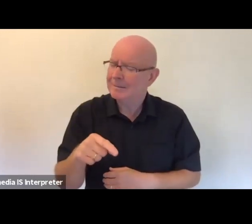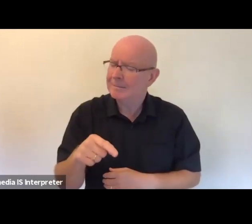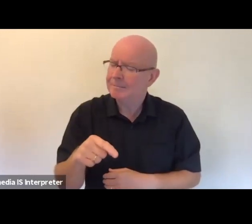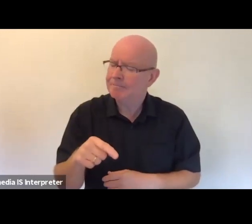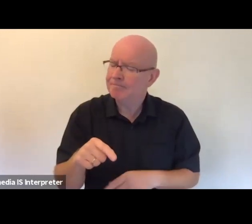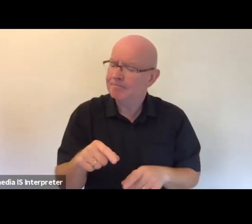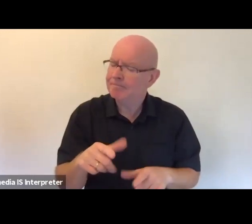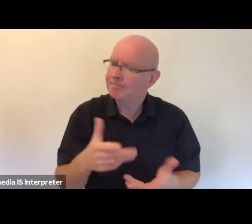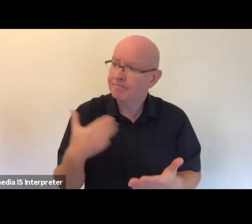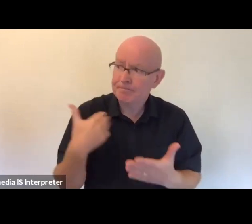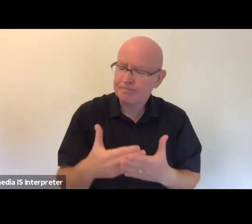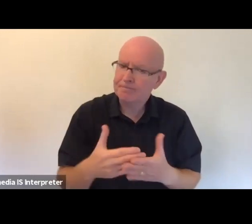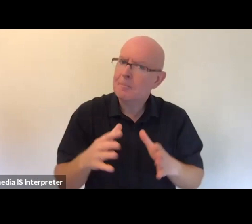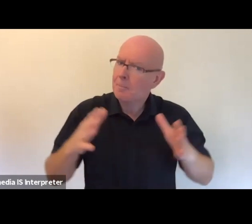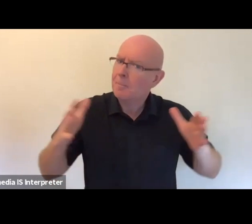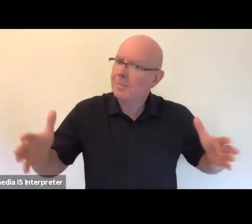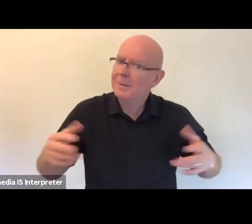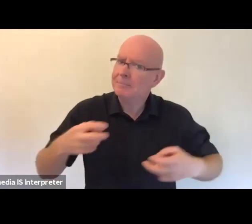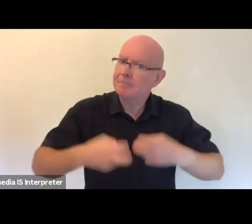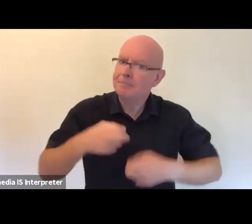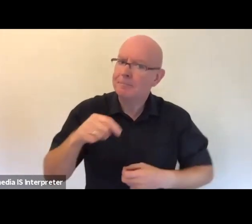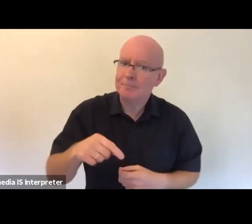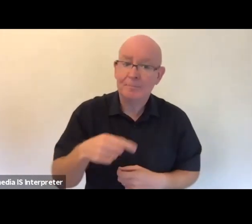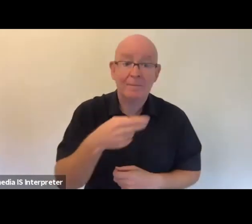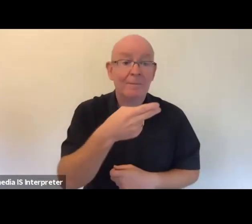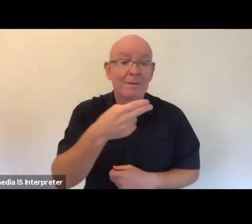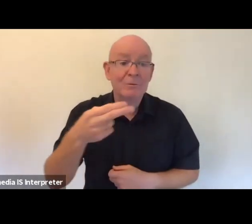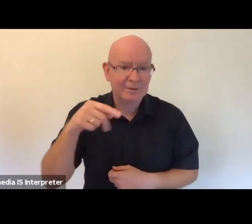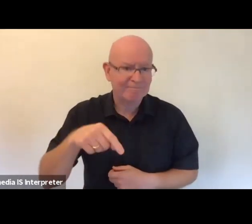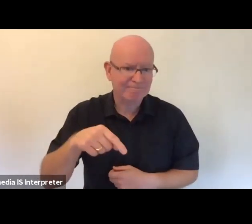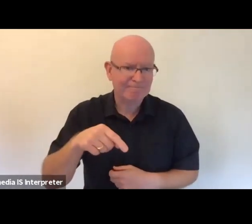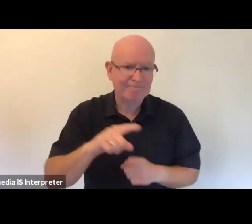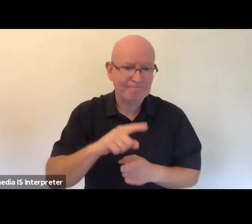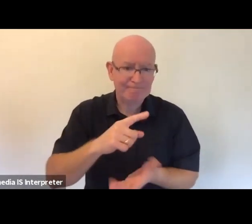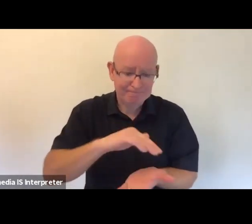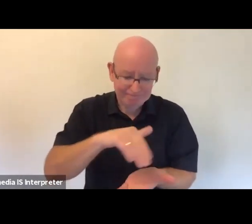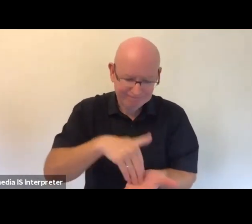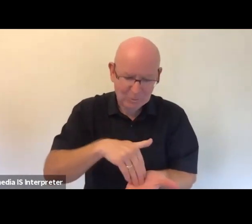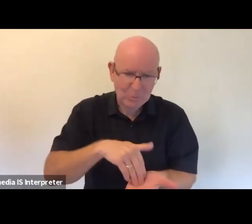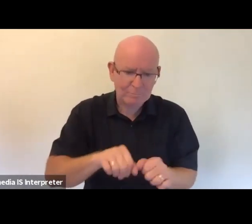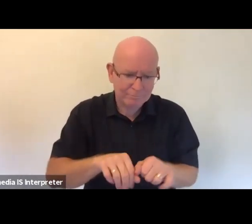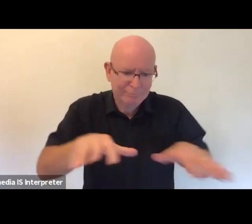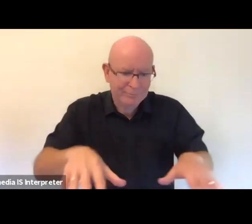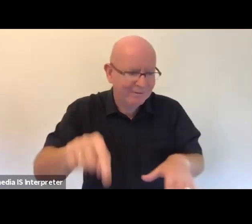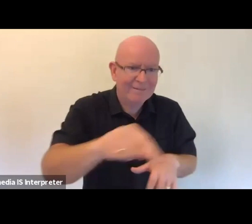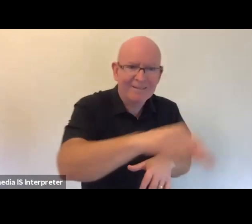in the best of circumstances. Reaching out to people with disability and other very vulnerable groups